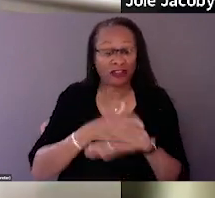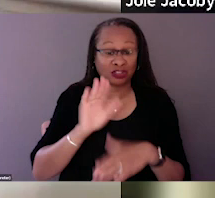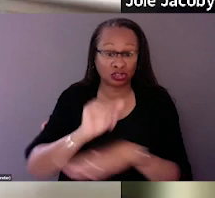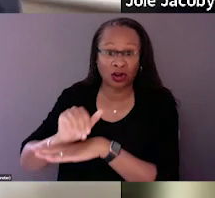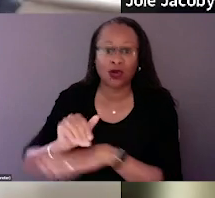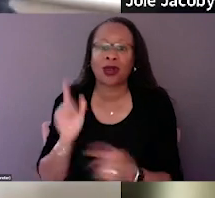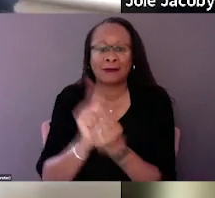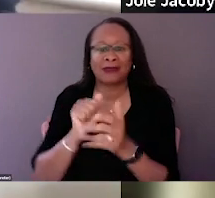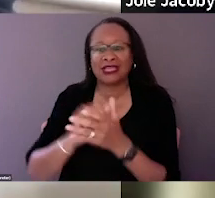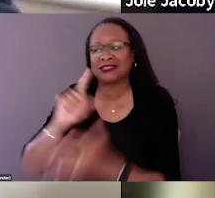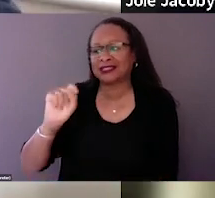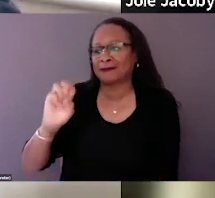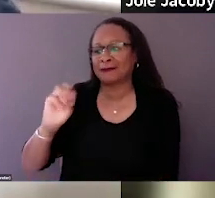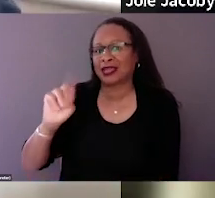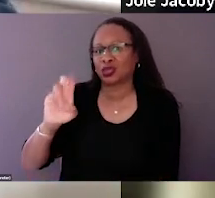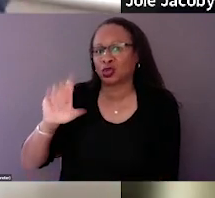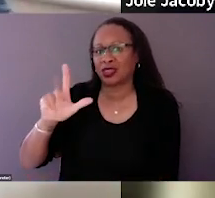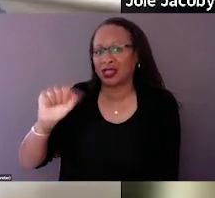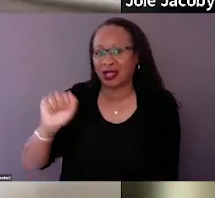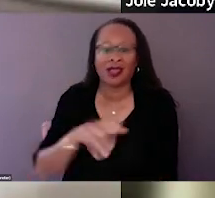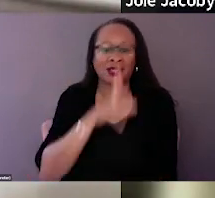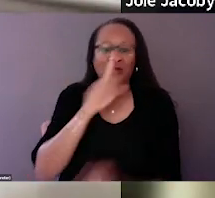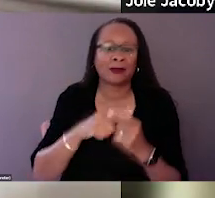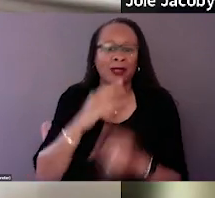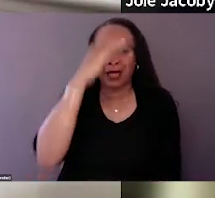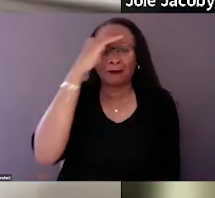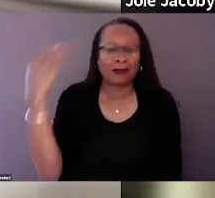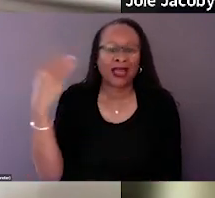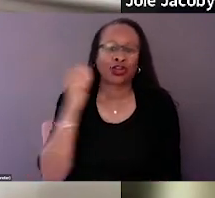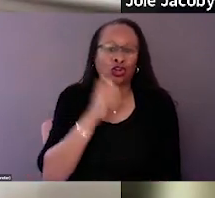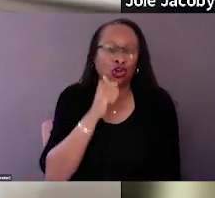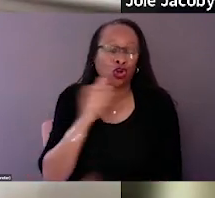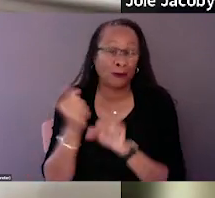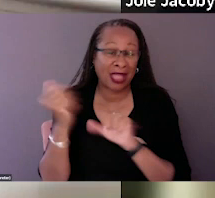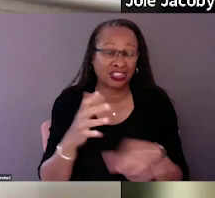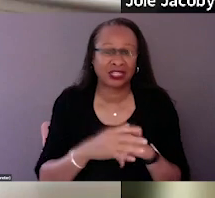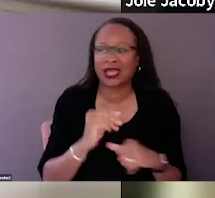We talk about Black Girl Magic, Oscar's so white, really revolutionary hashtags